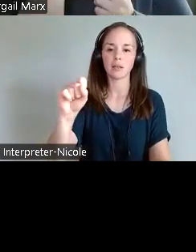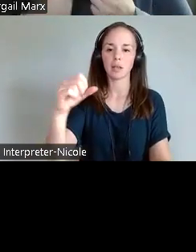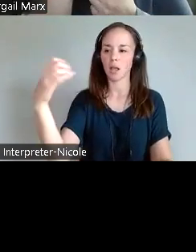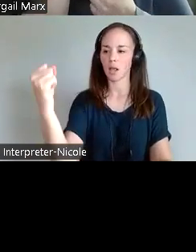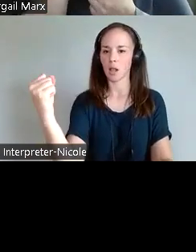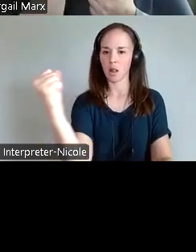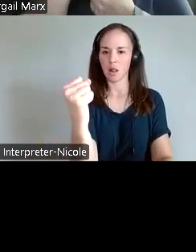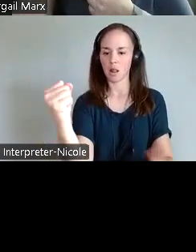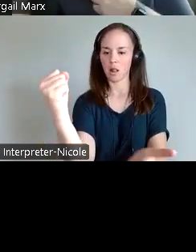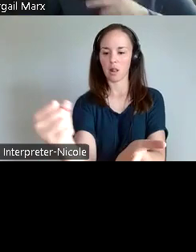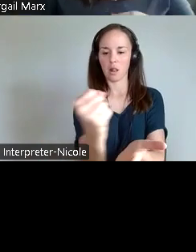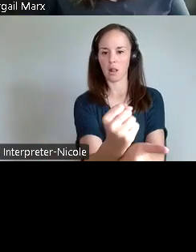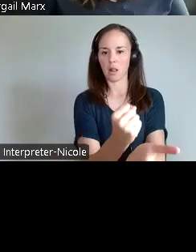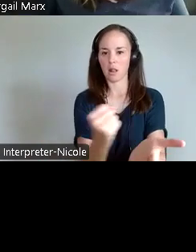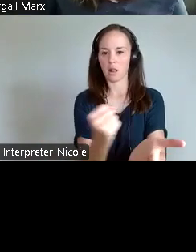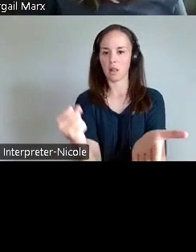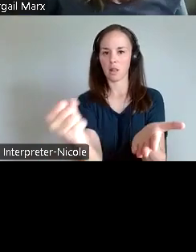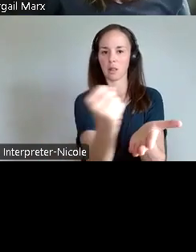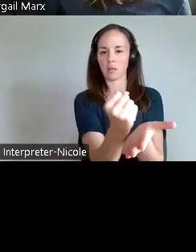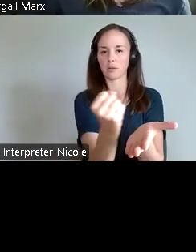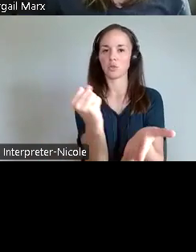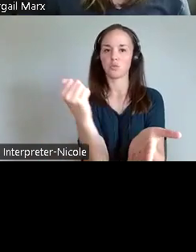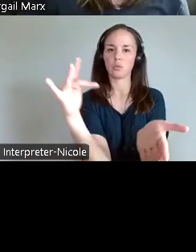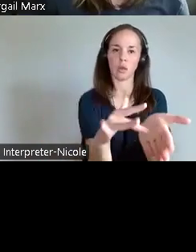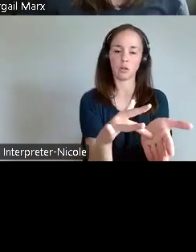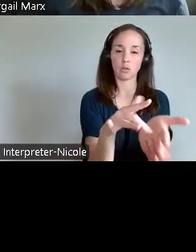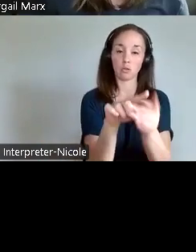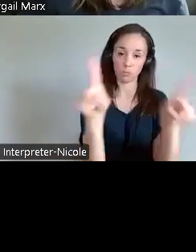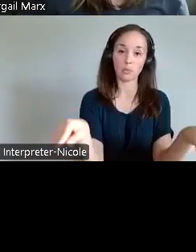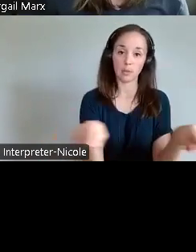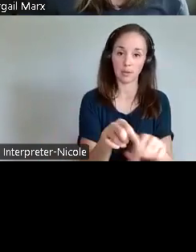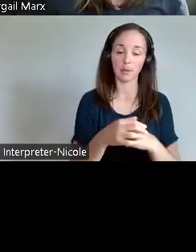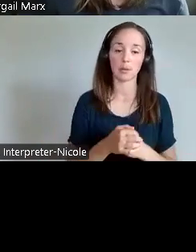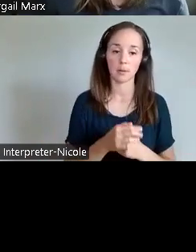end that he can use to touch the screen. And then we also want to look for features